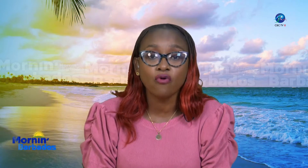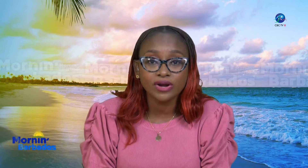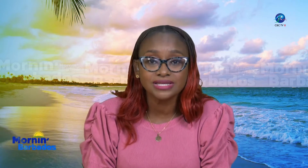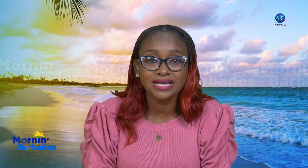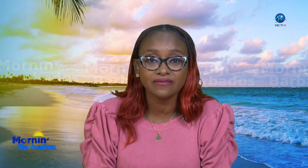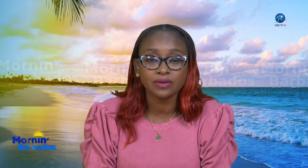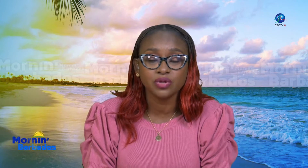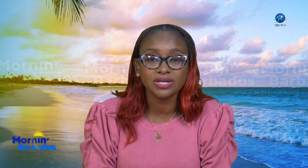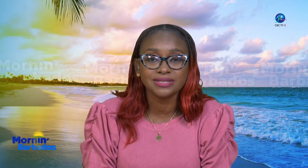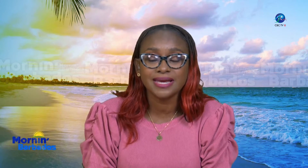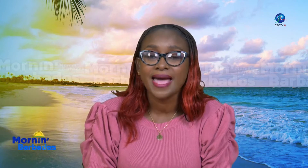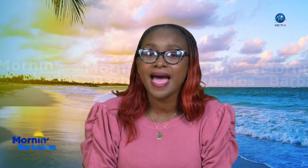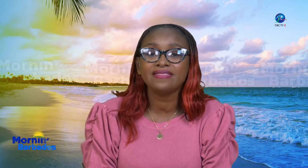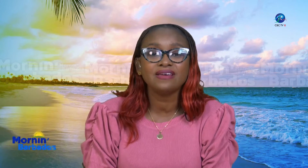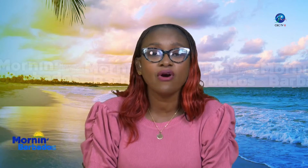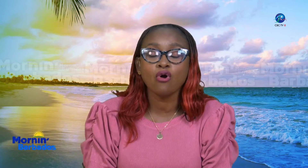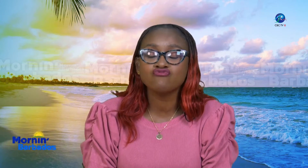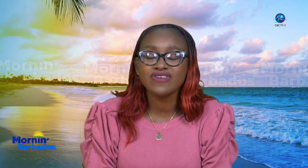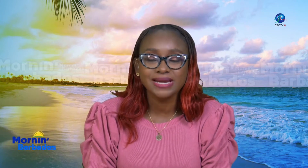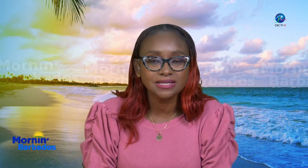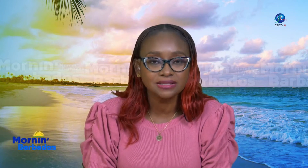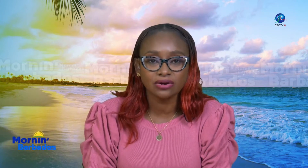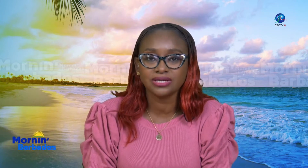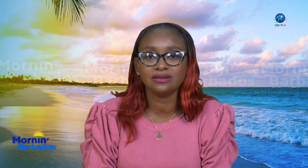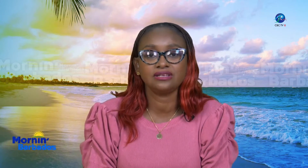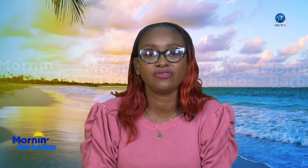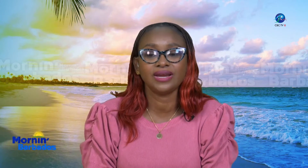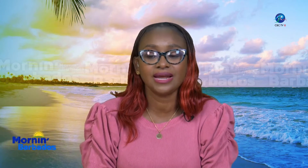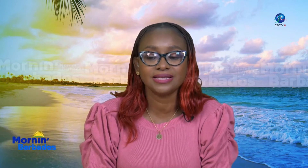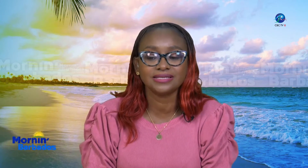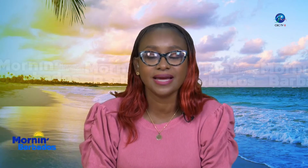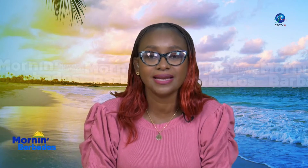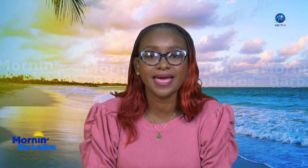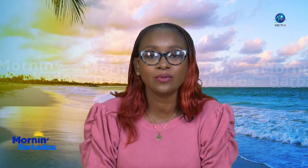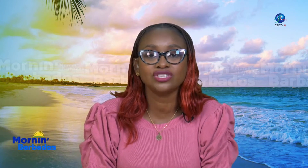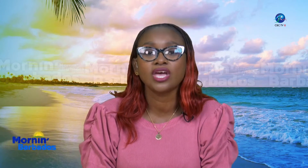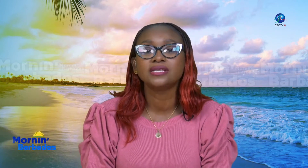for the deaf community and they've already started their training in sign language